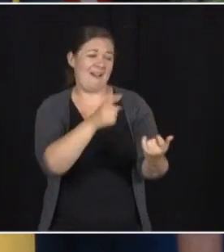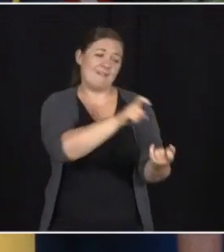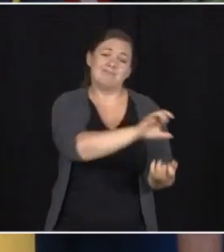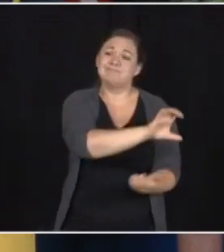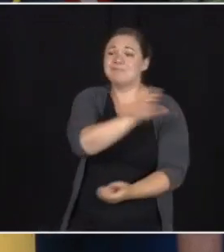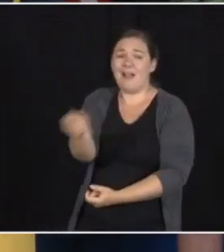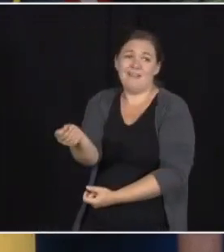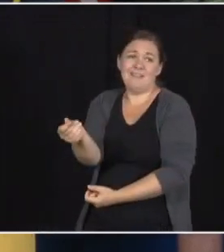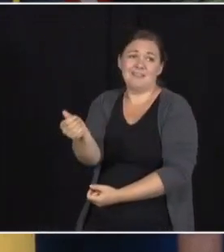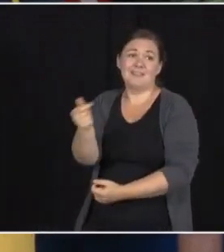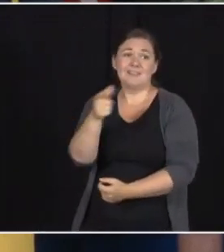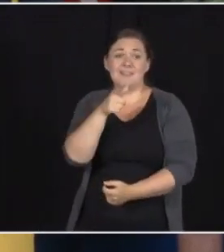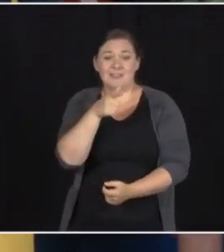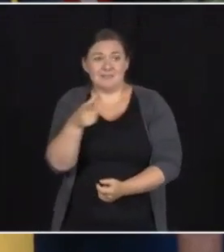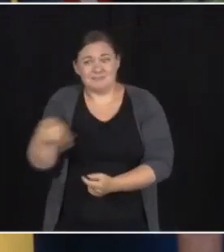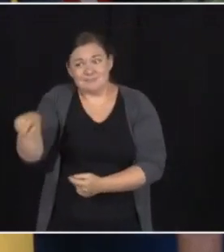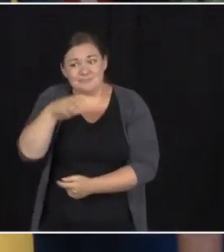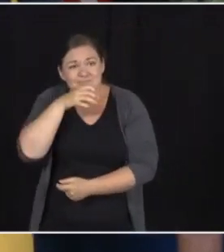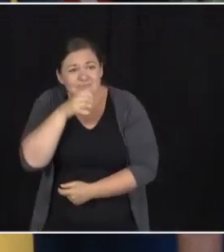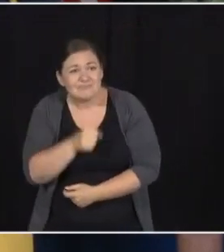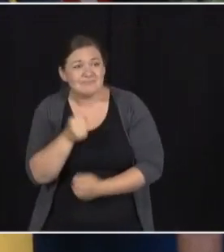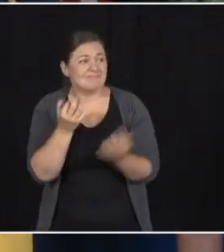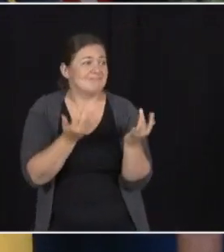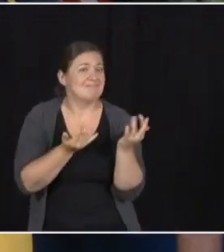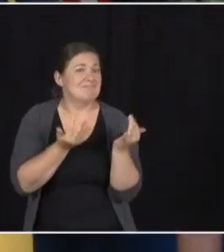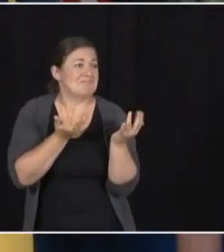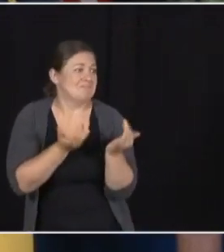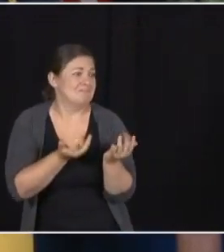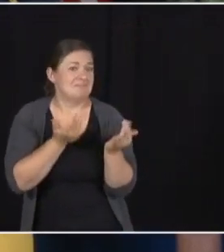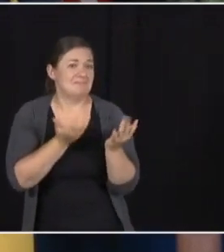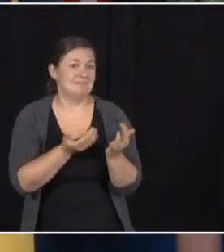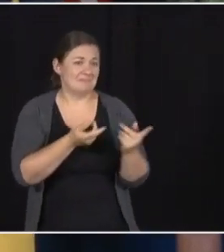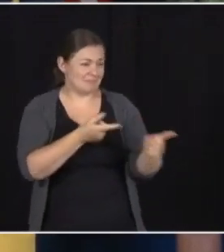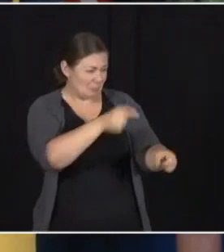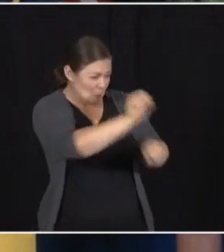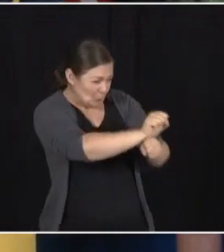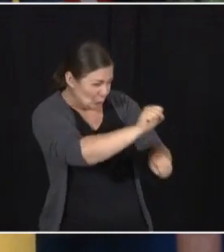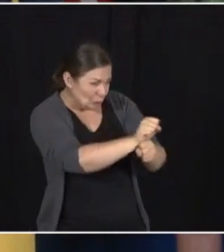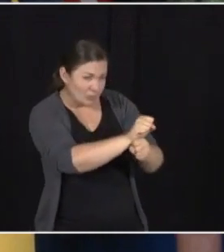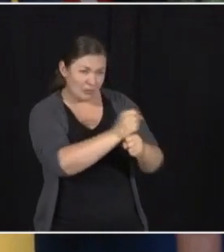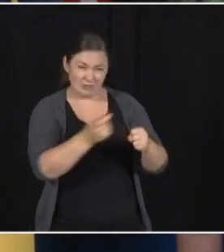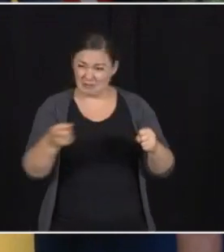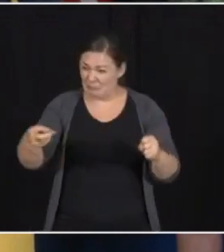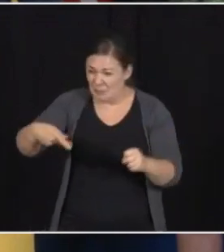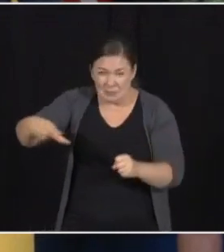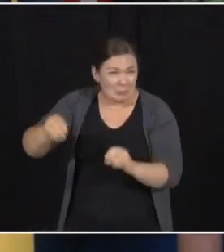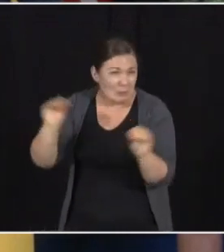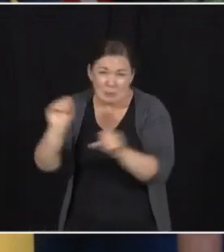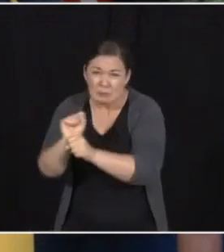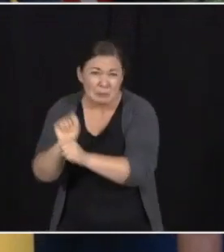really hurting and they just can't afford to pay rent. We covered them. And we will always protect the little guy.